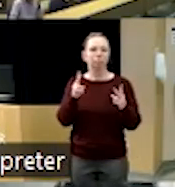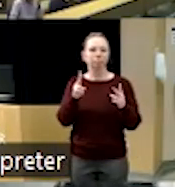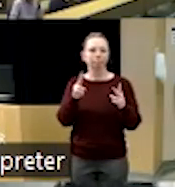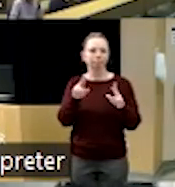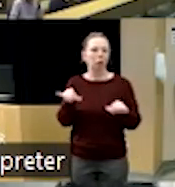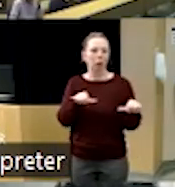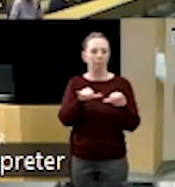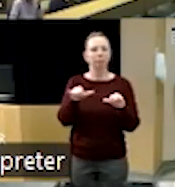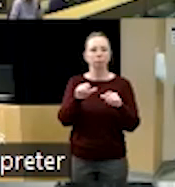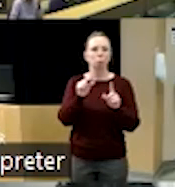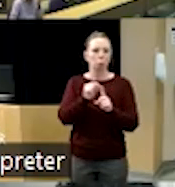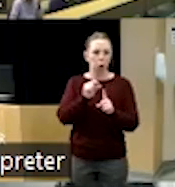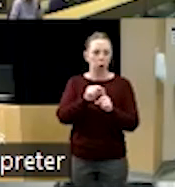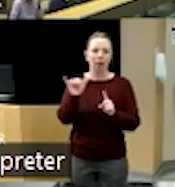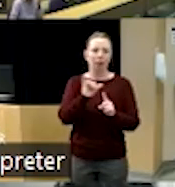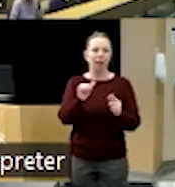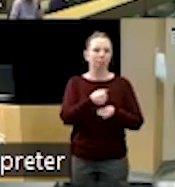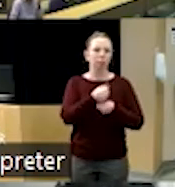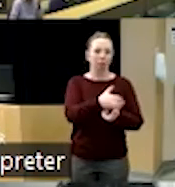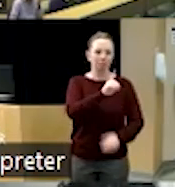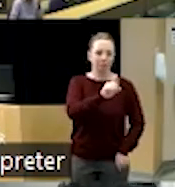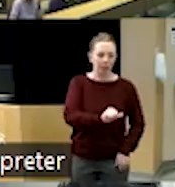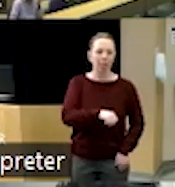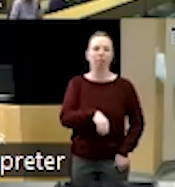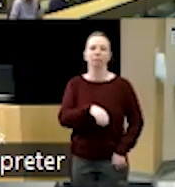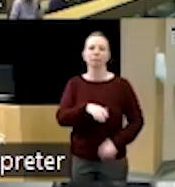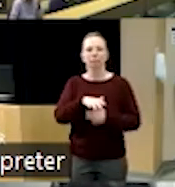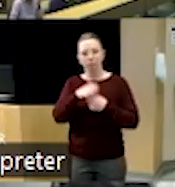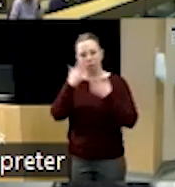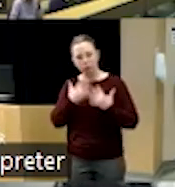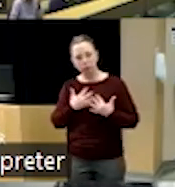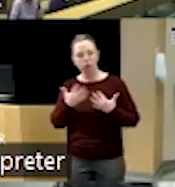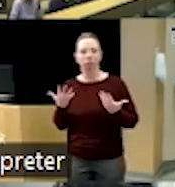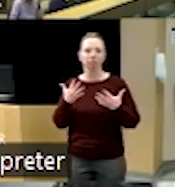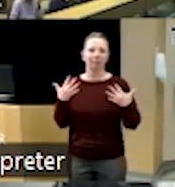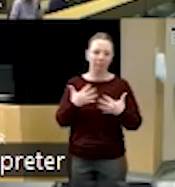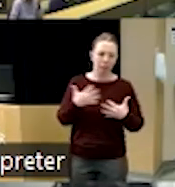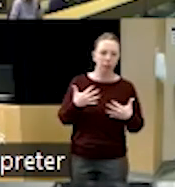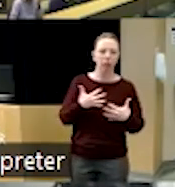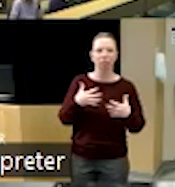um disabling depression fear and anxiety someone wrote I think in the beginning hard to fix